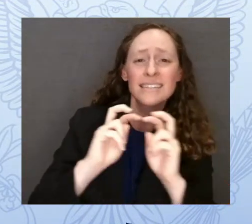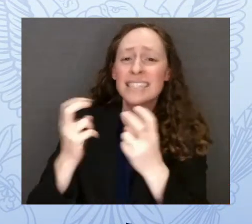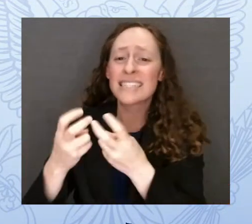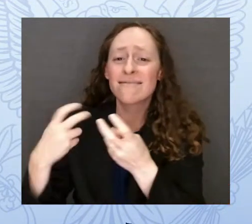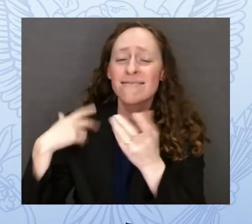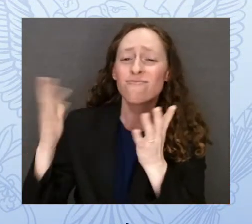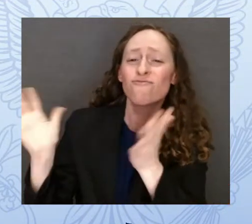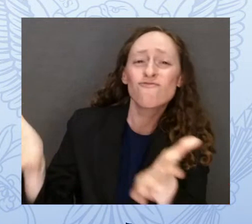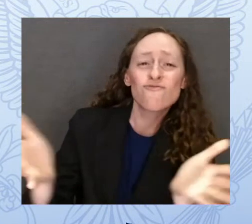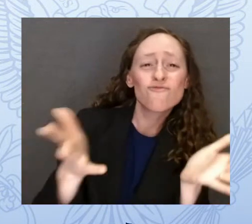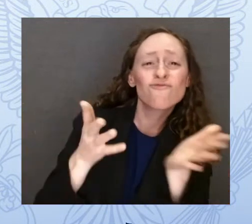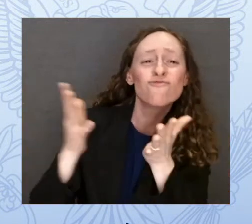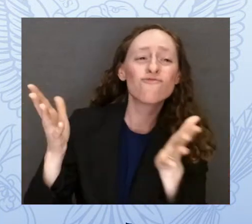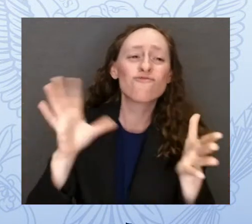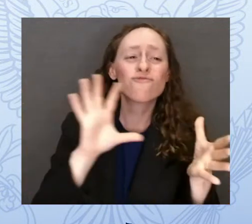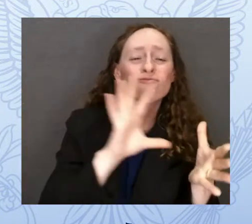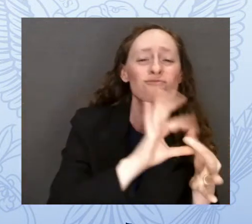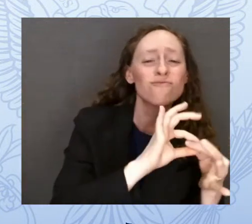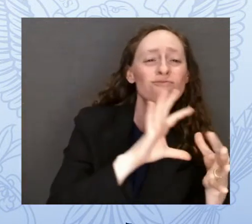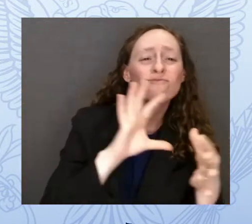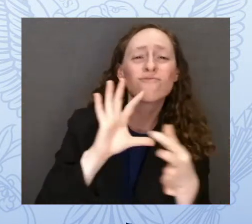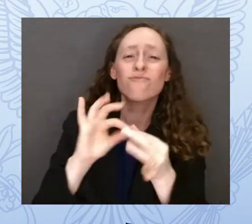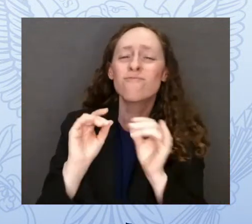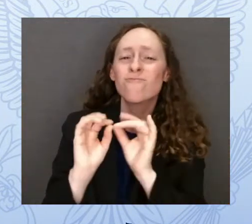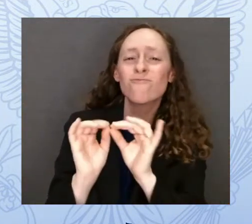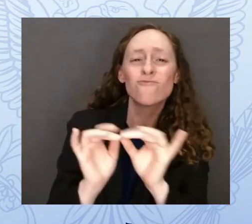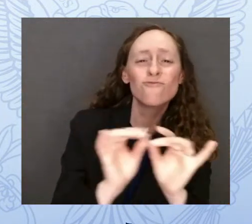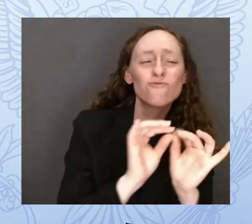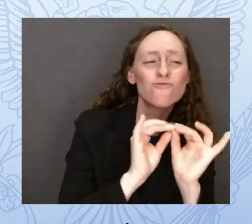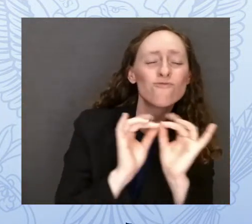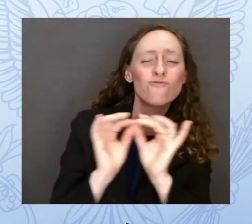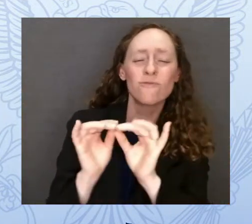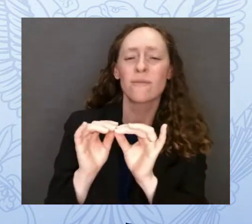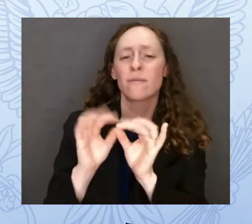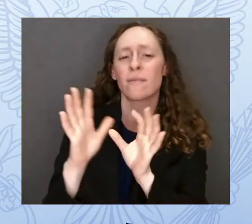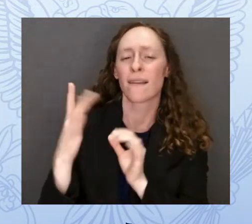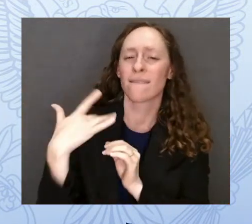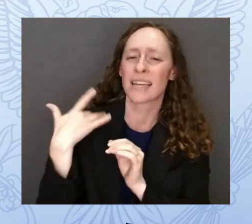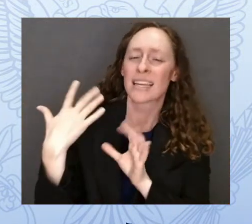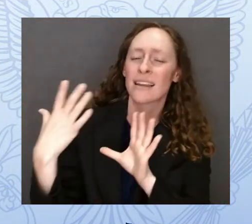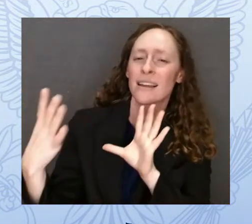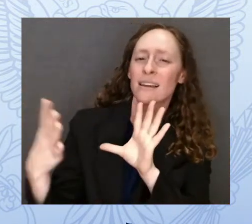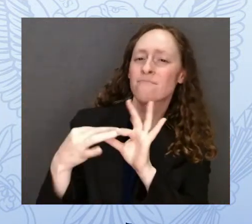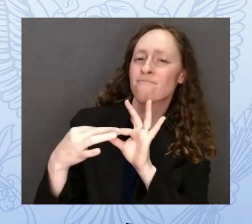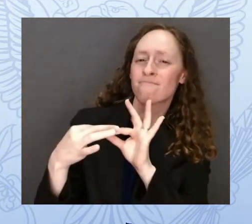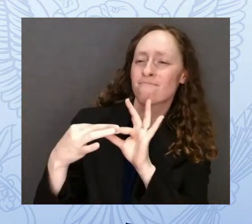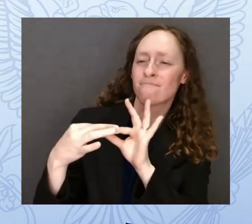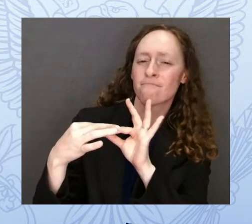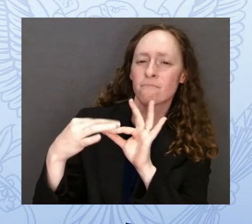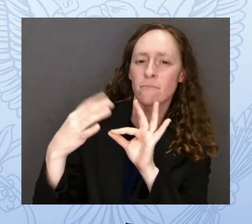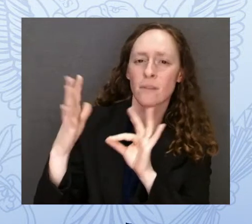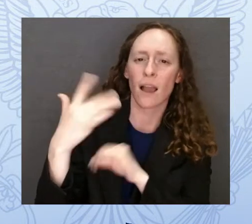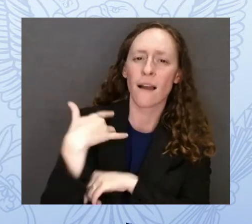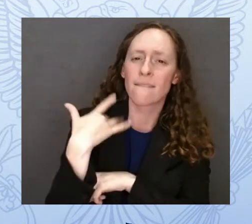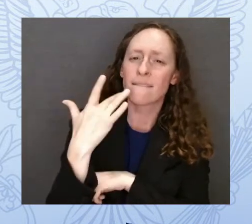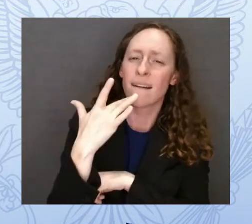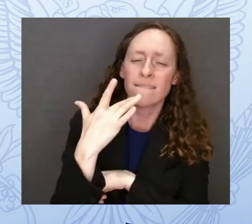we find the invisible threads that tie us to one another. We see the possibilities those connections bring.